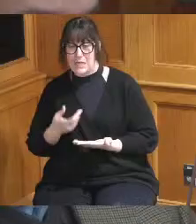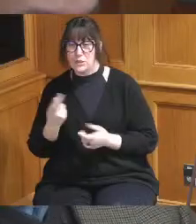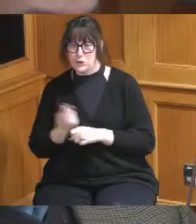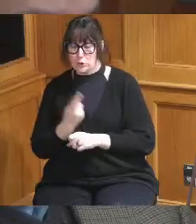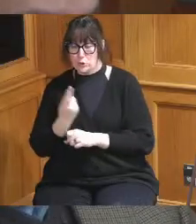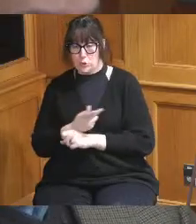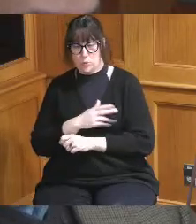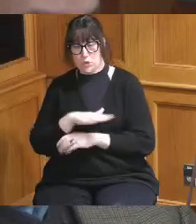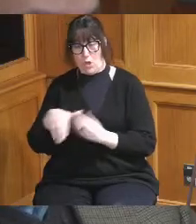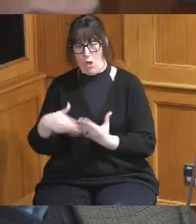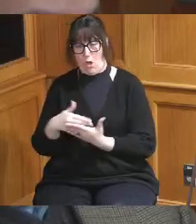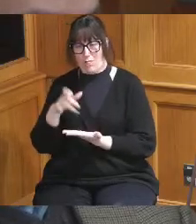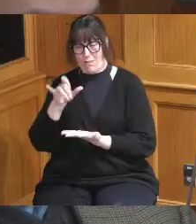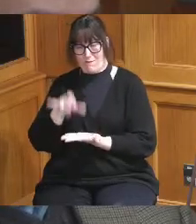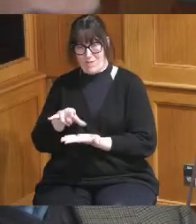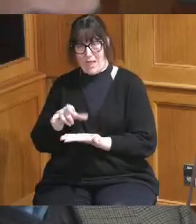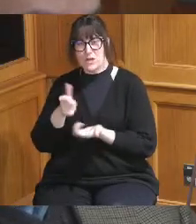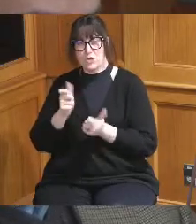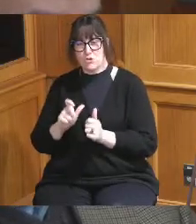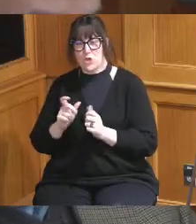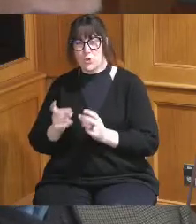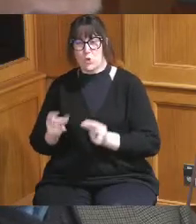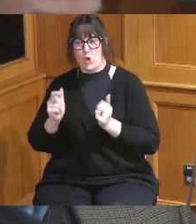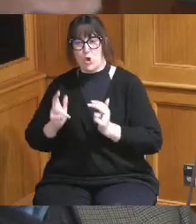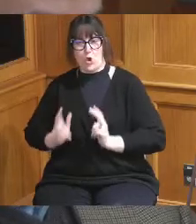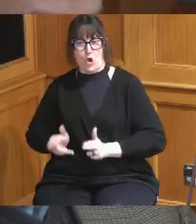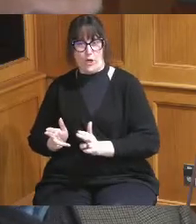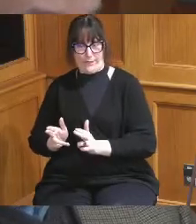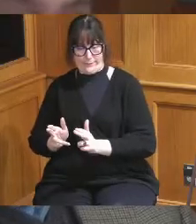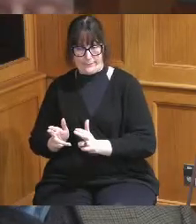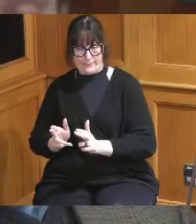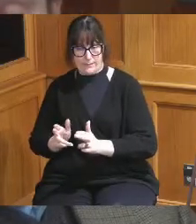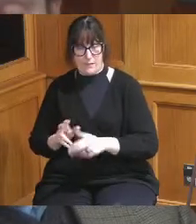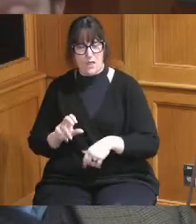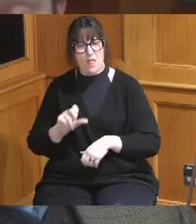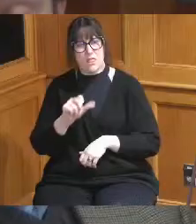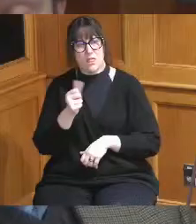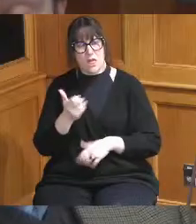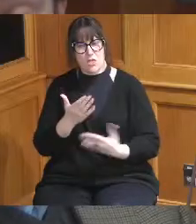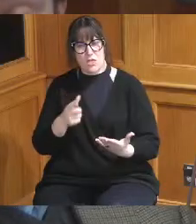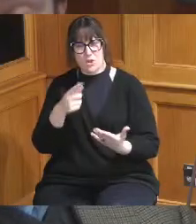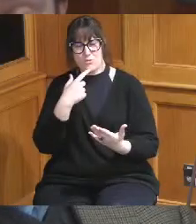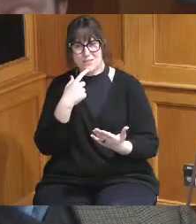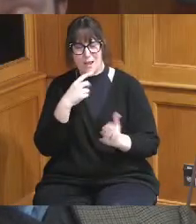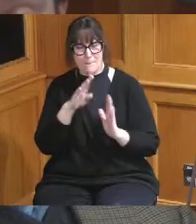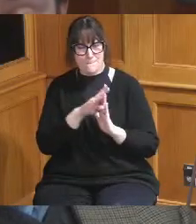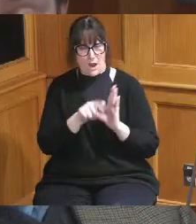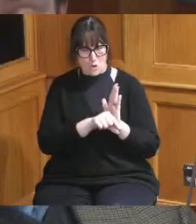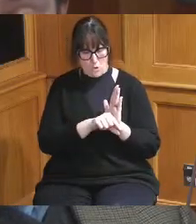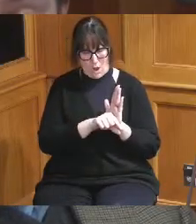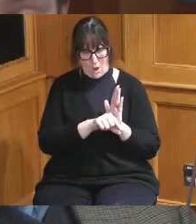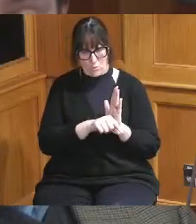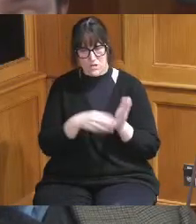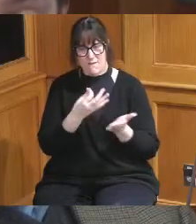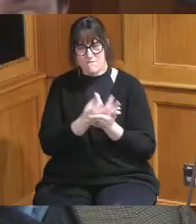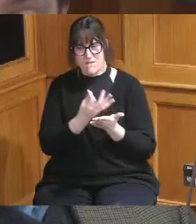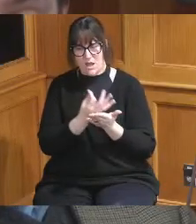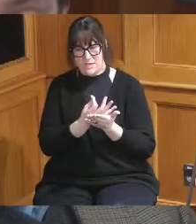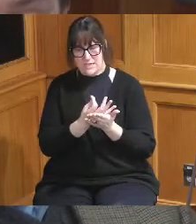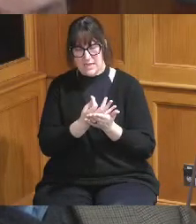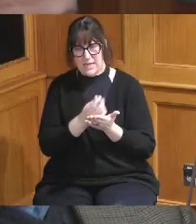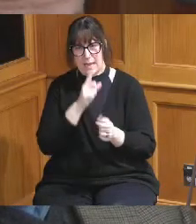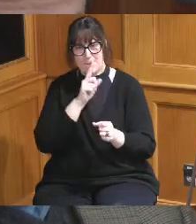pace the other thing on you have on your funding background you say background funding commitments